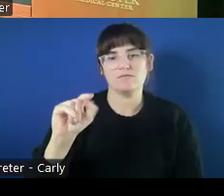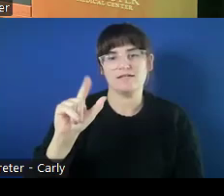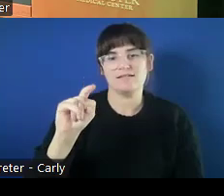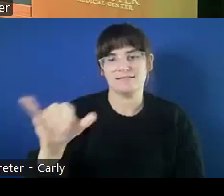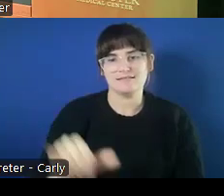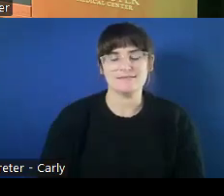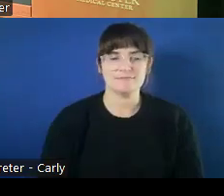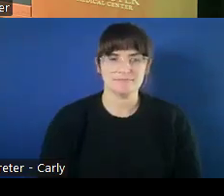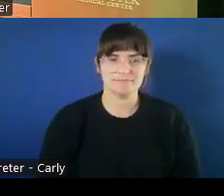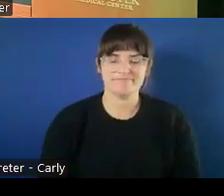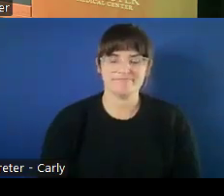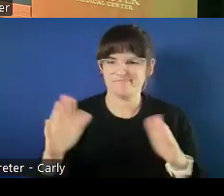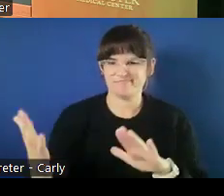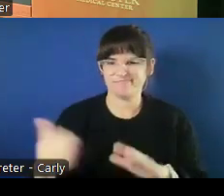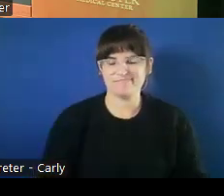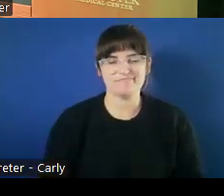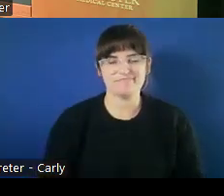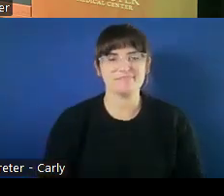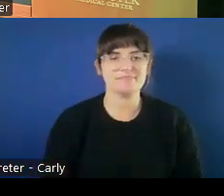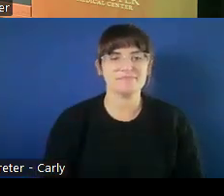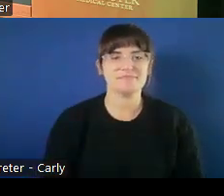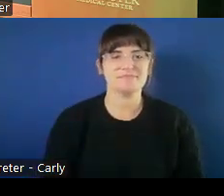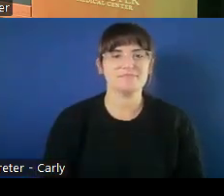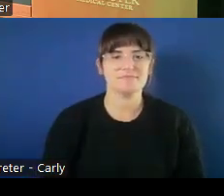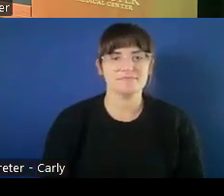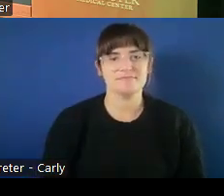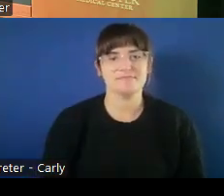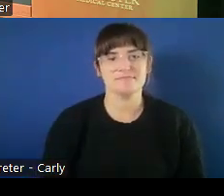and in terms of what they found they found you know in in contrast to what we saw with